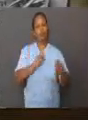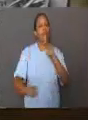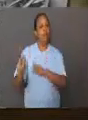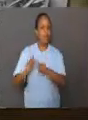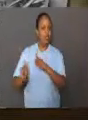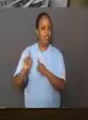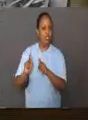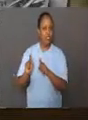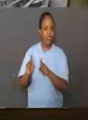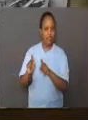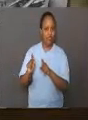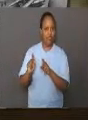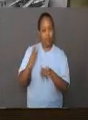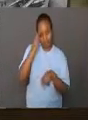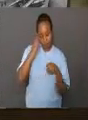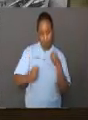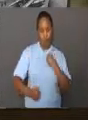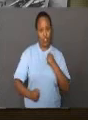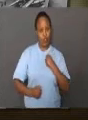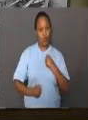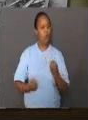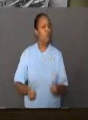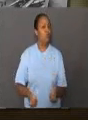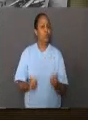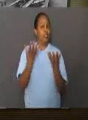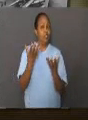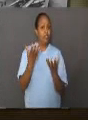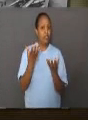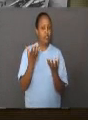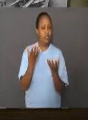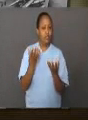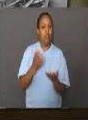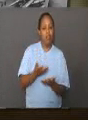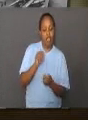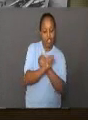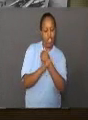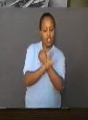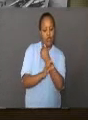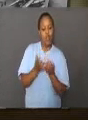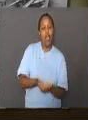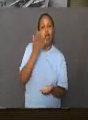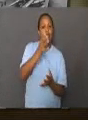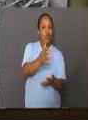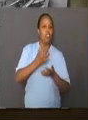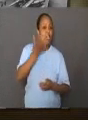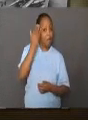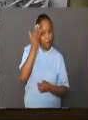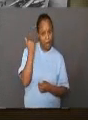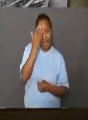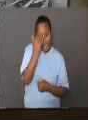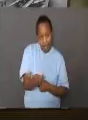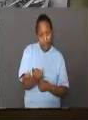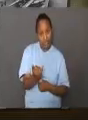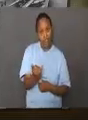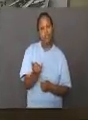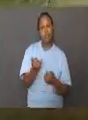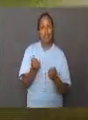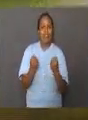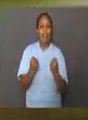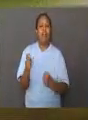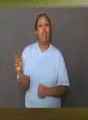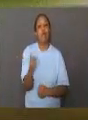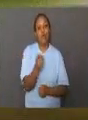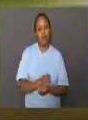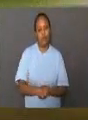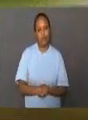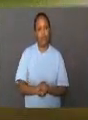as the military received a great deal of resources to increase its strength history